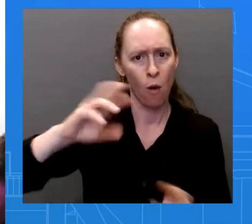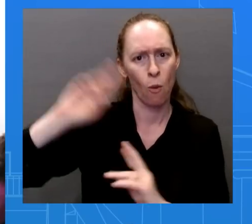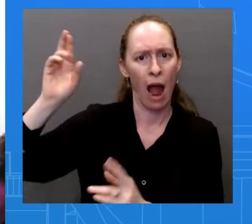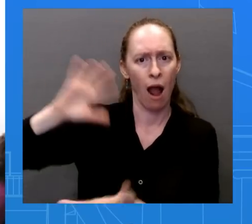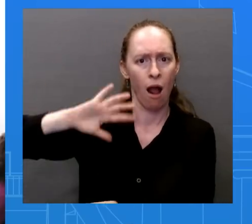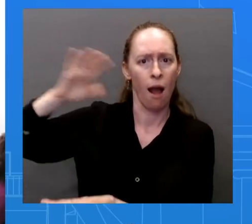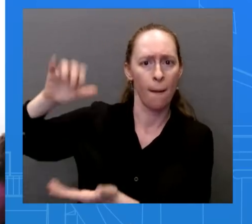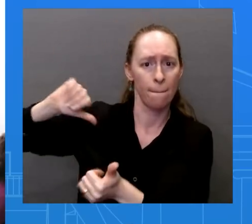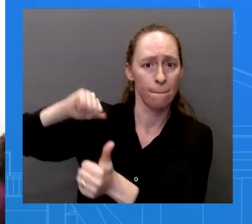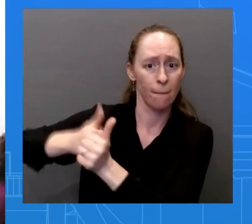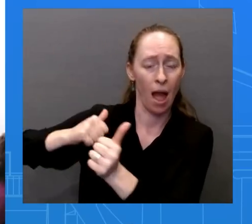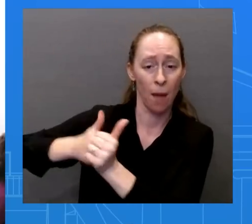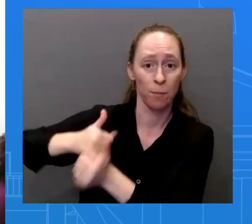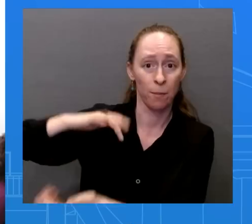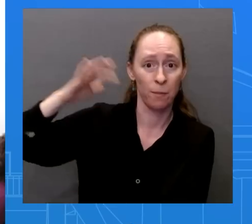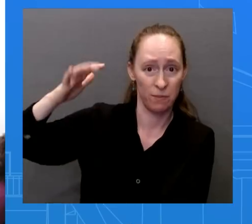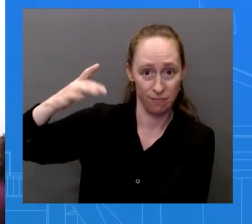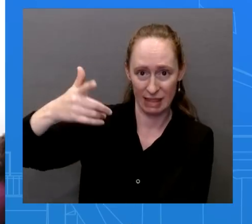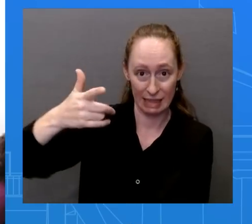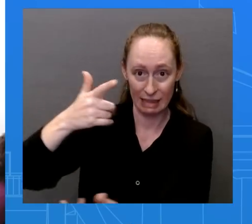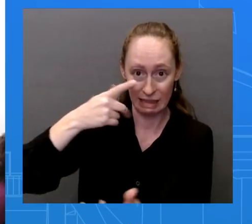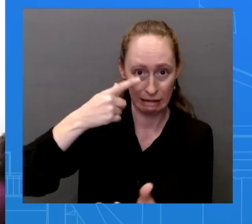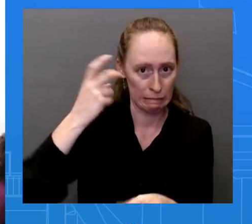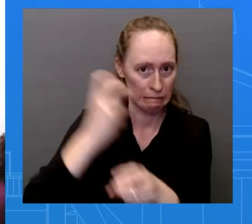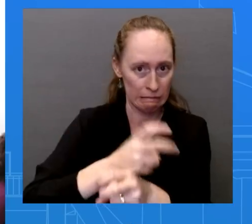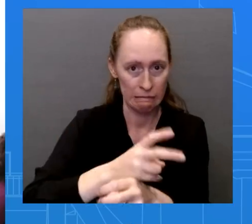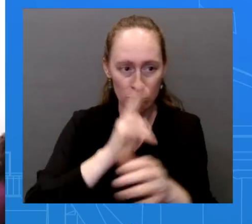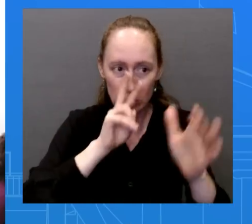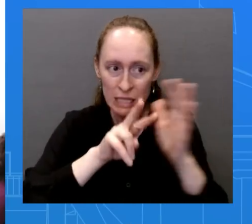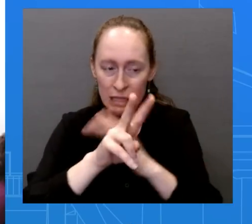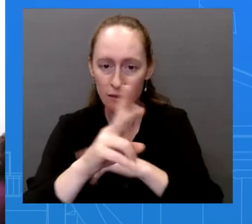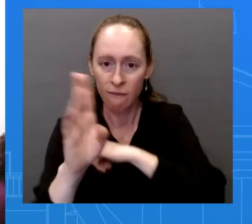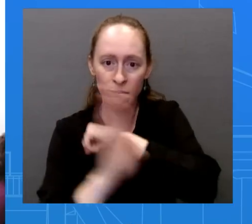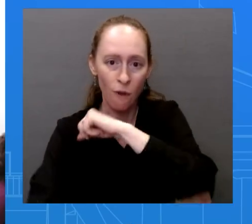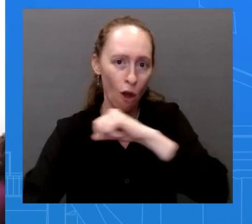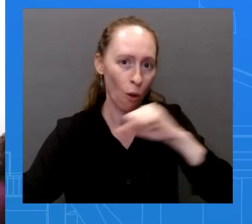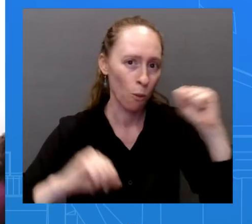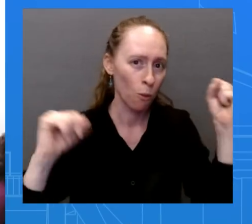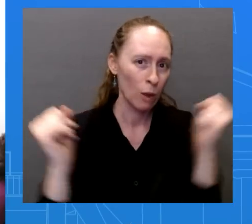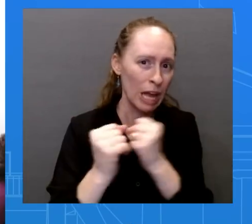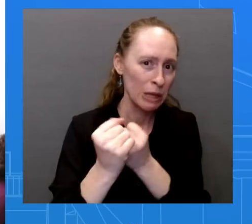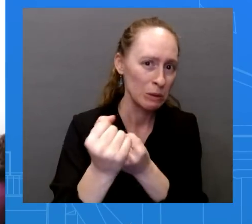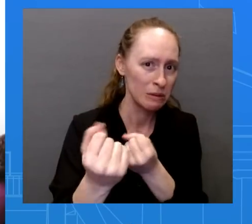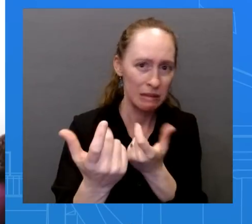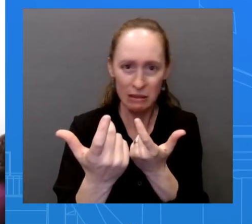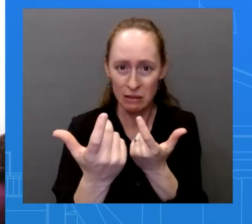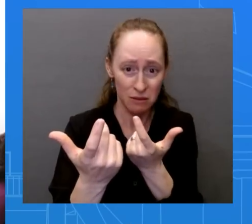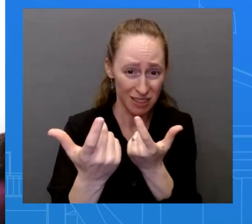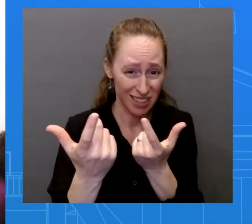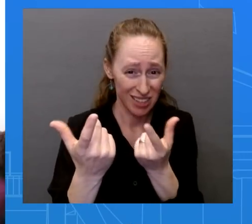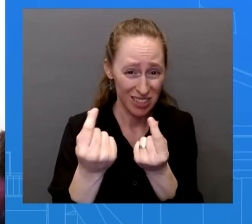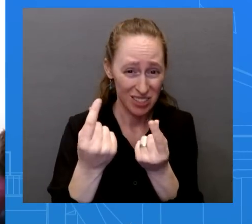The Press: -- should Americans be buying tests now and stocking up on tests so they have them in preparation for what could be coming?